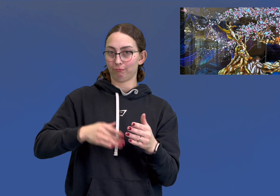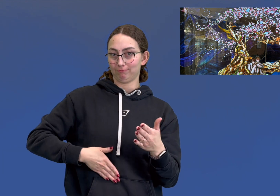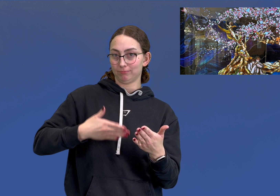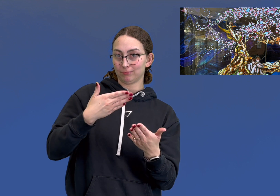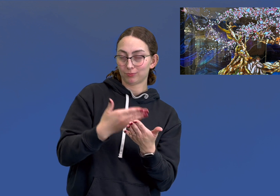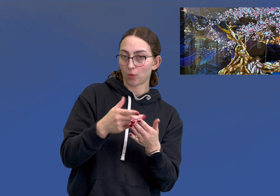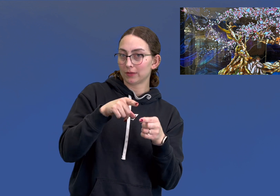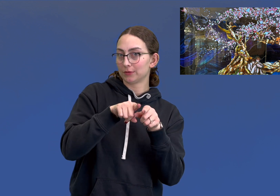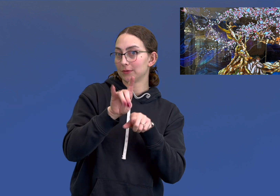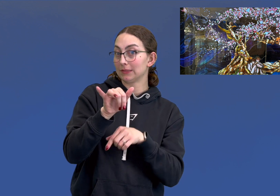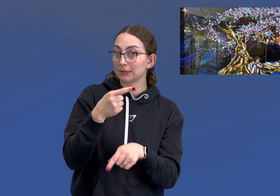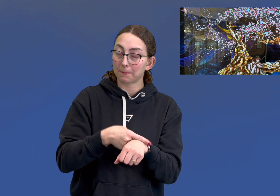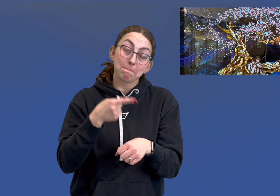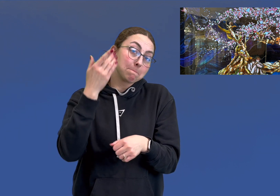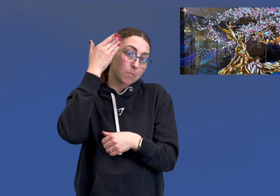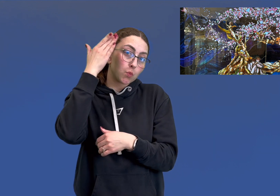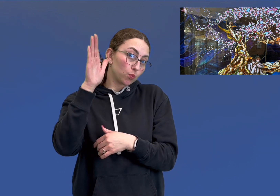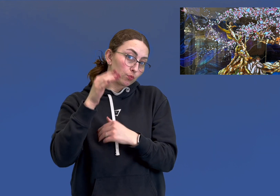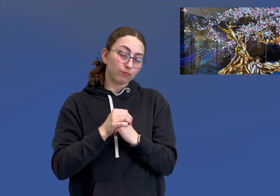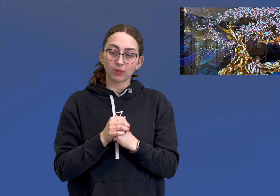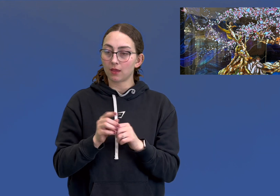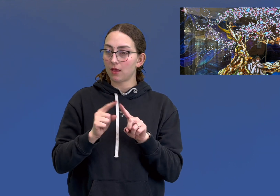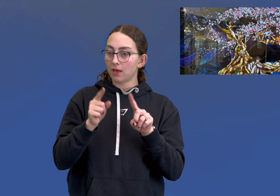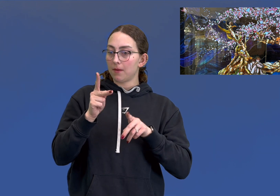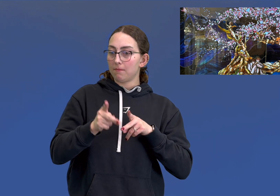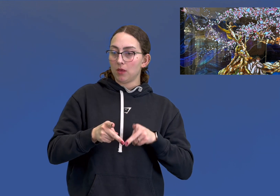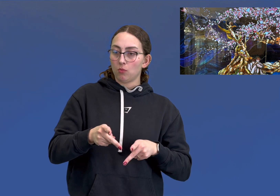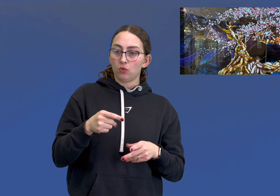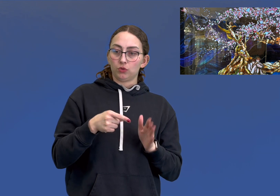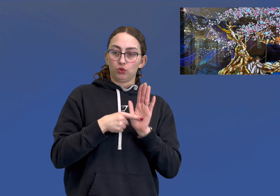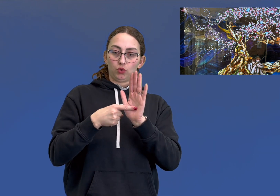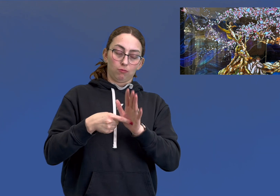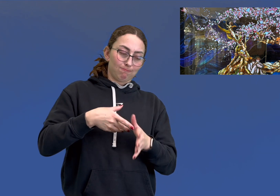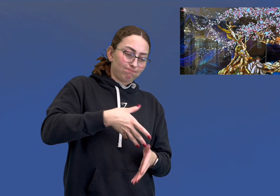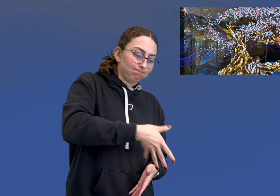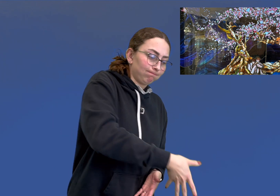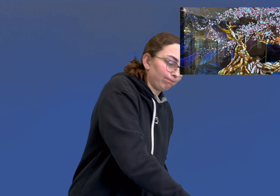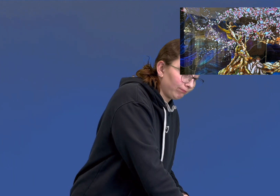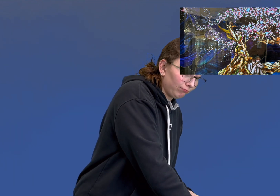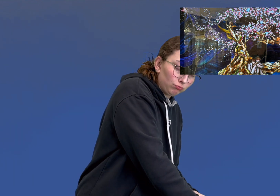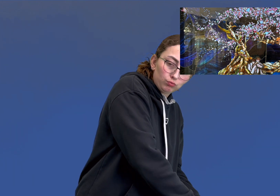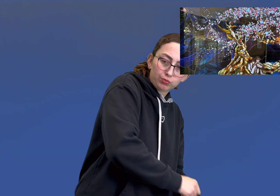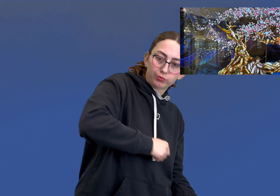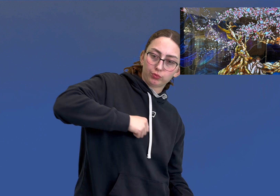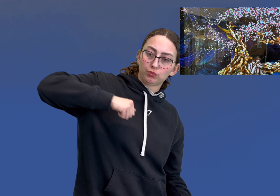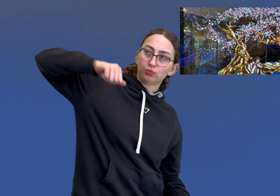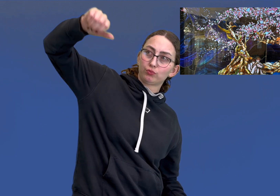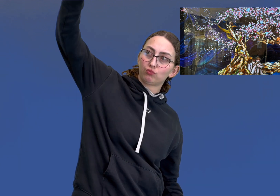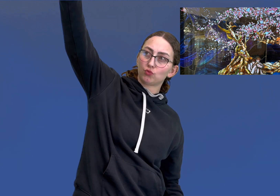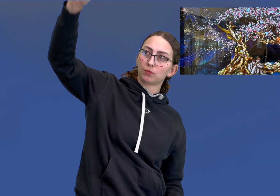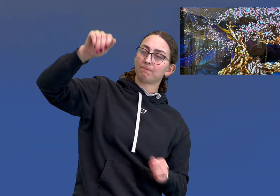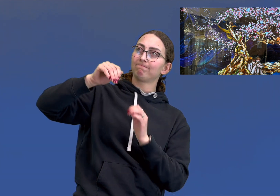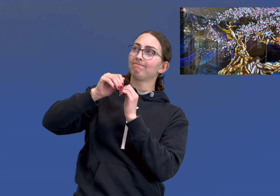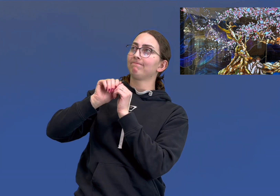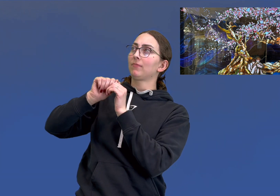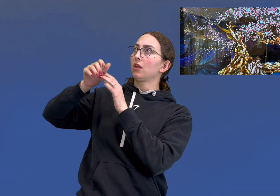during that time period, but we don't know In the image it shows one person reaching towards another person below and another